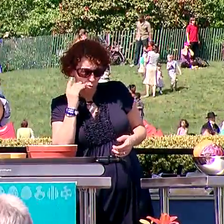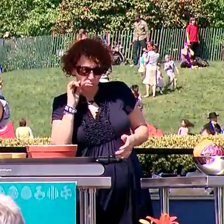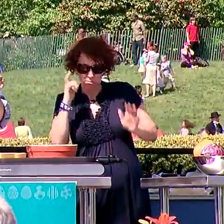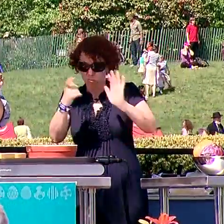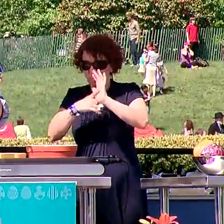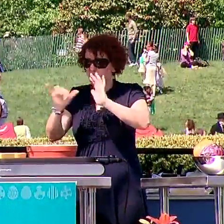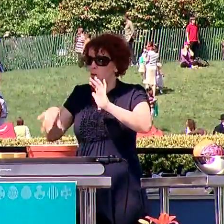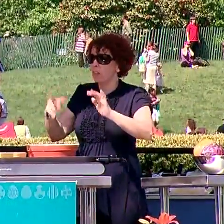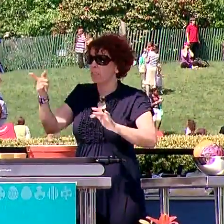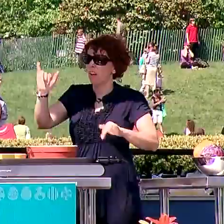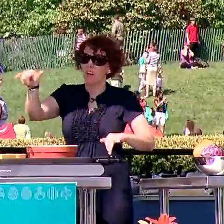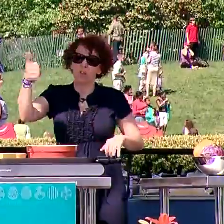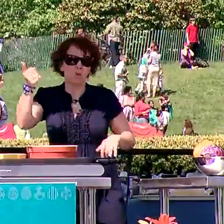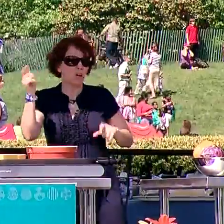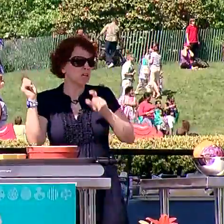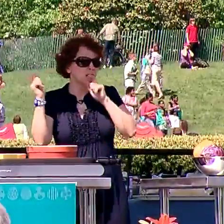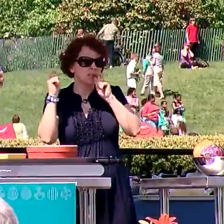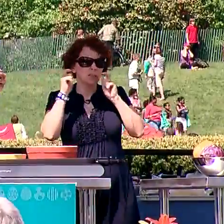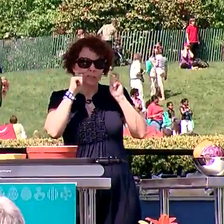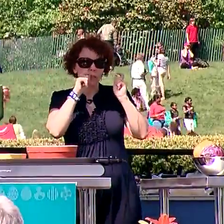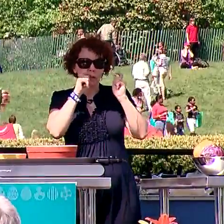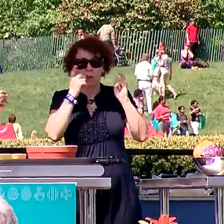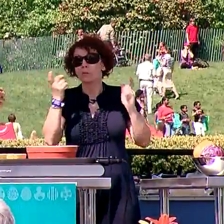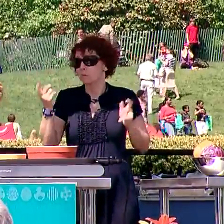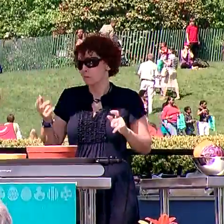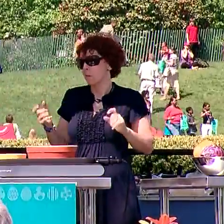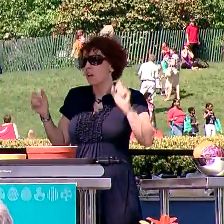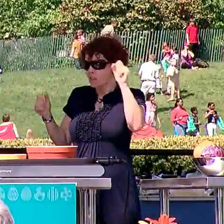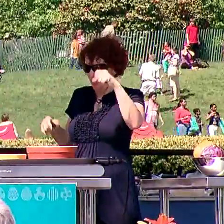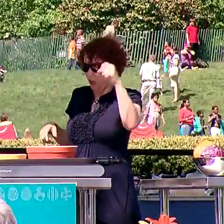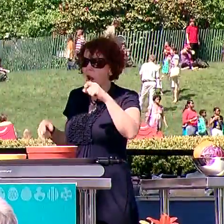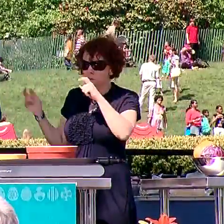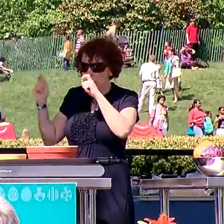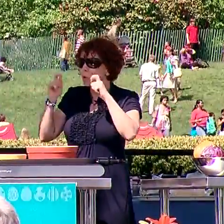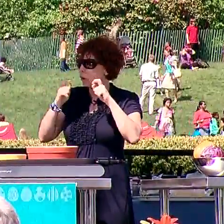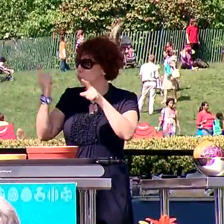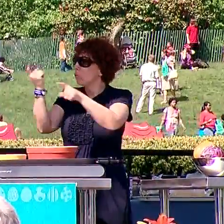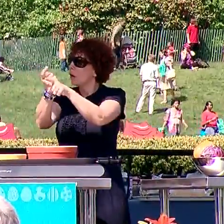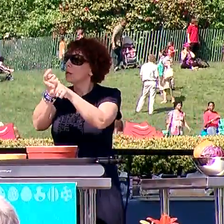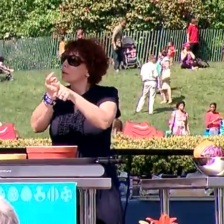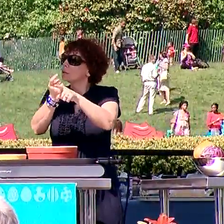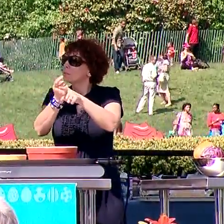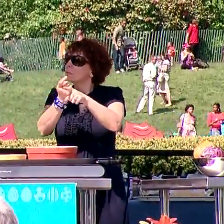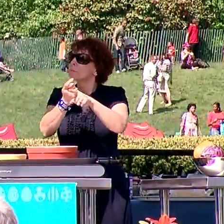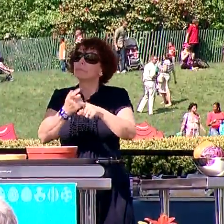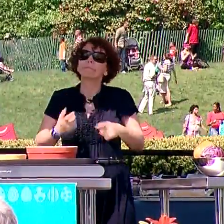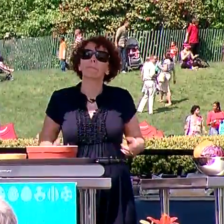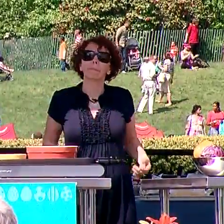And what's this? Yes, corn.